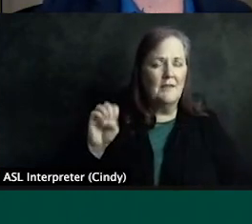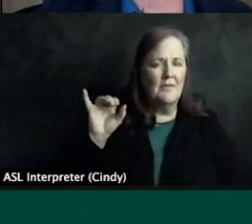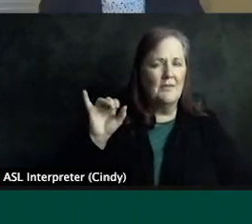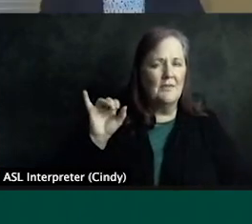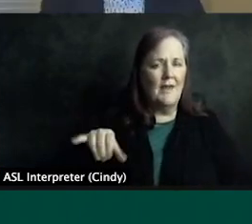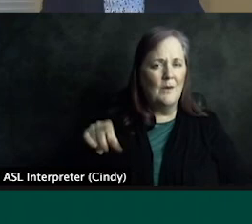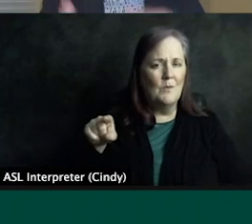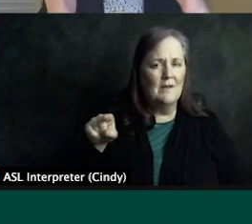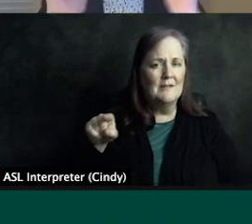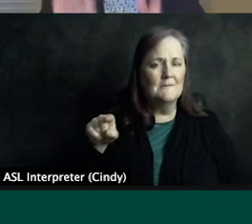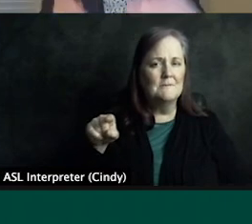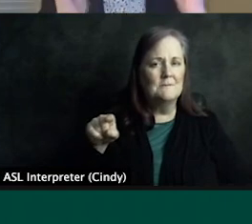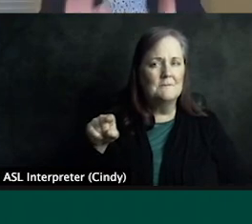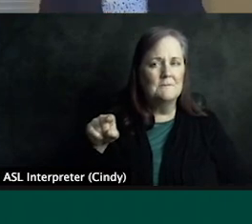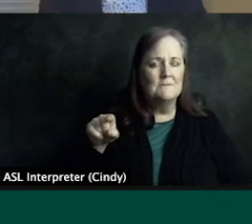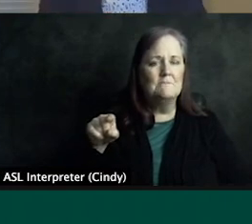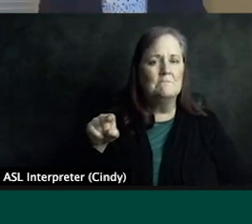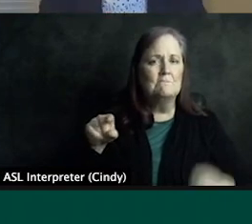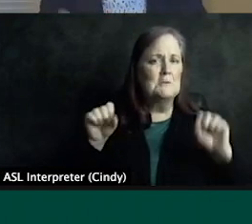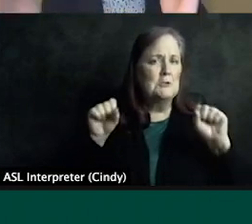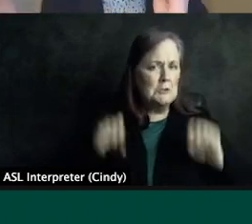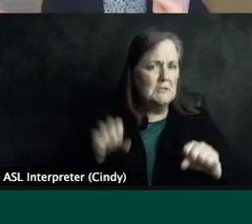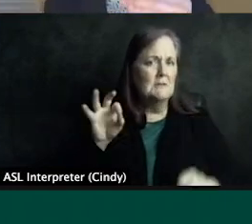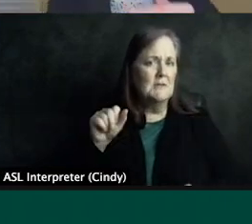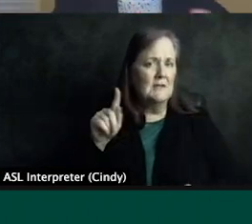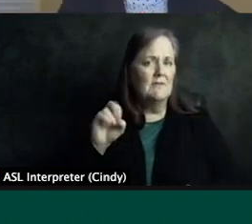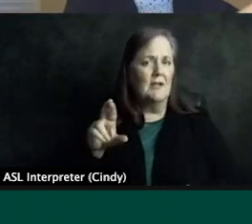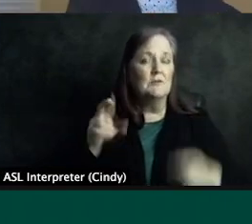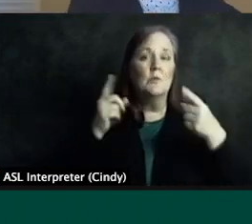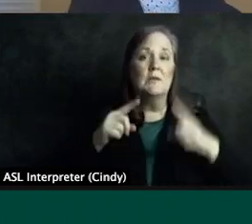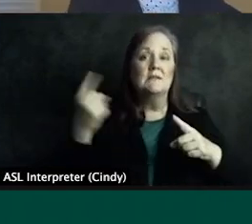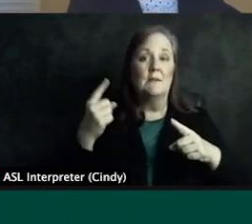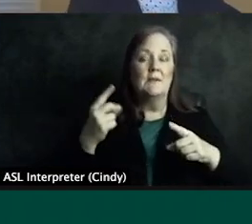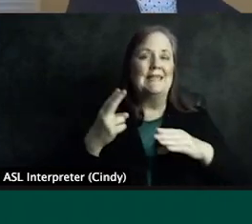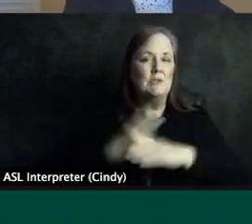So you vote yes if you want the changes to go into effect.